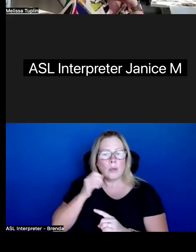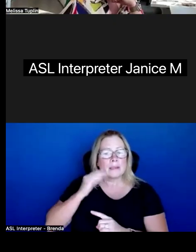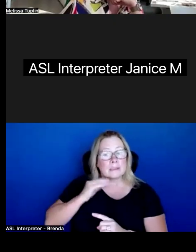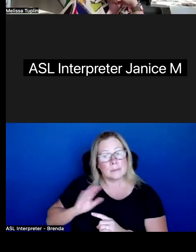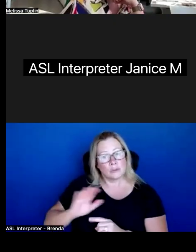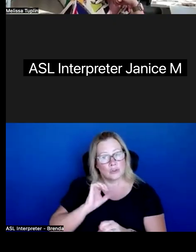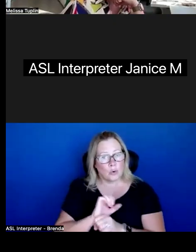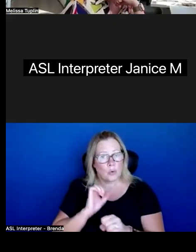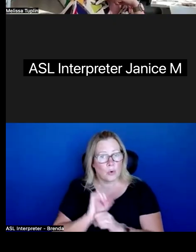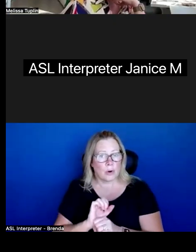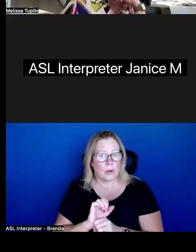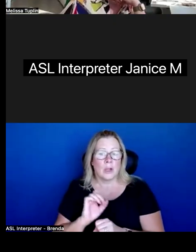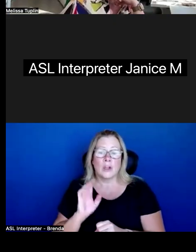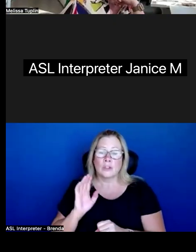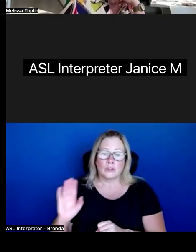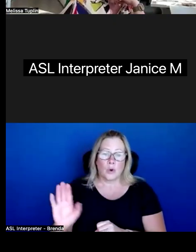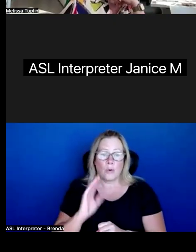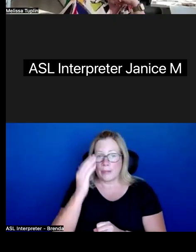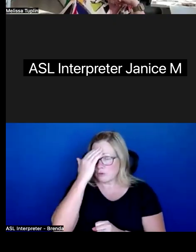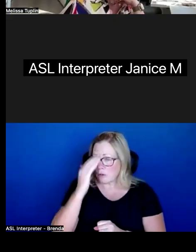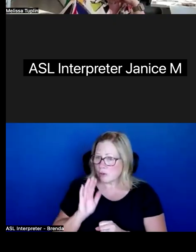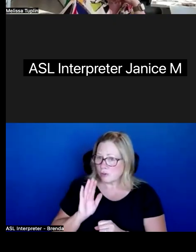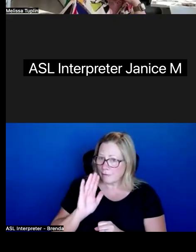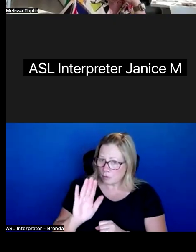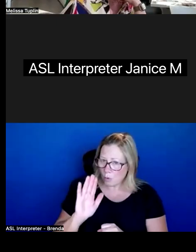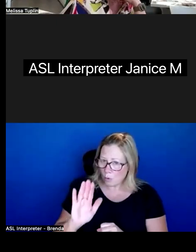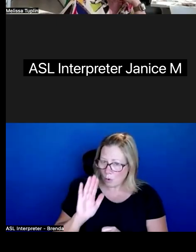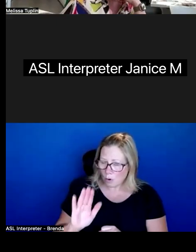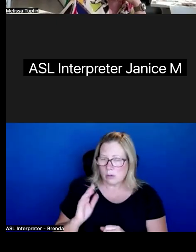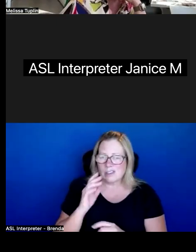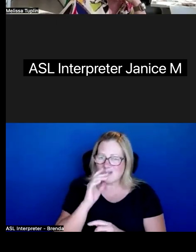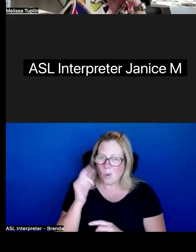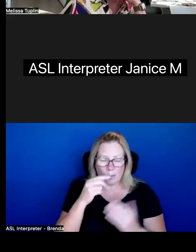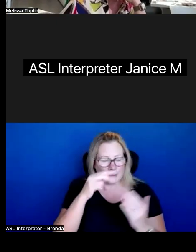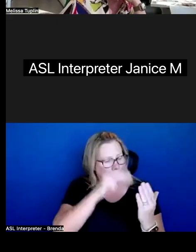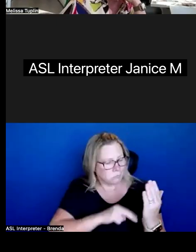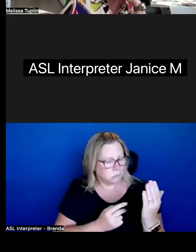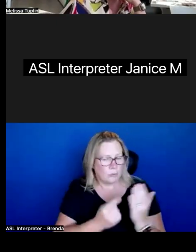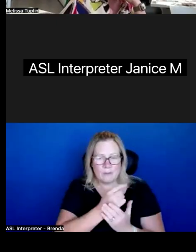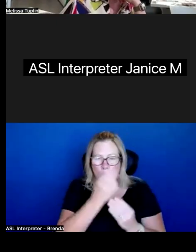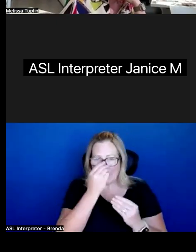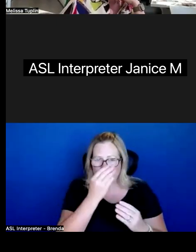not just conceptual from reading your application and reviewing a few minutes of support materials.